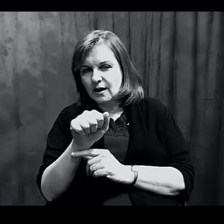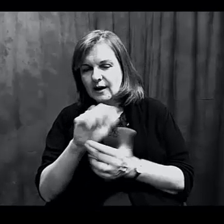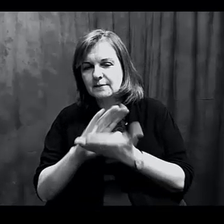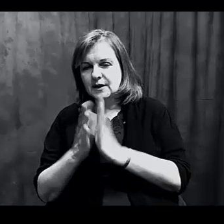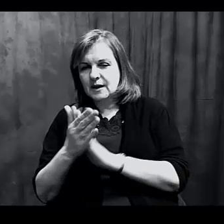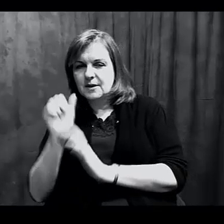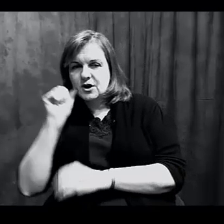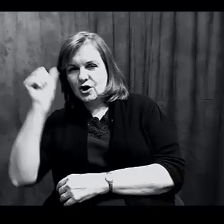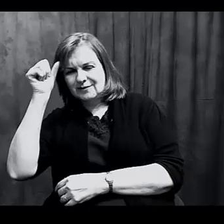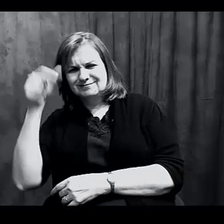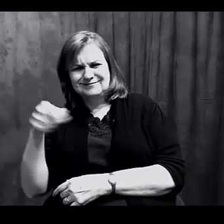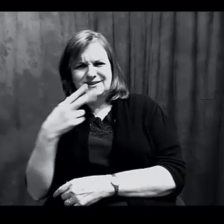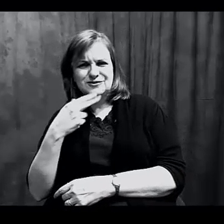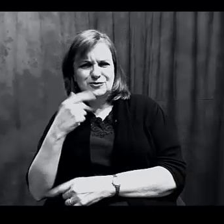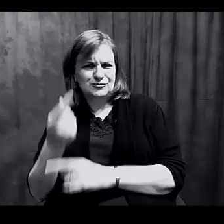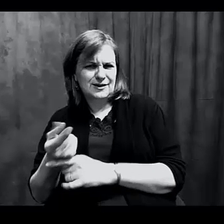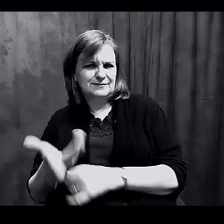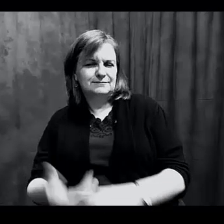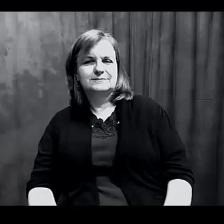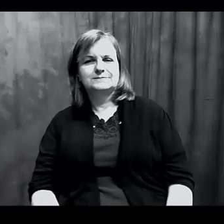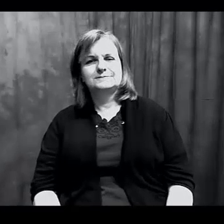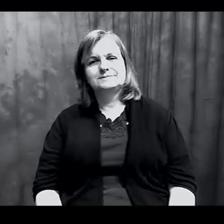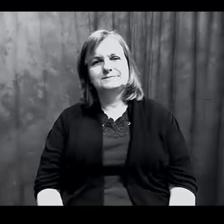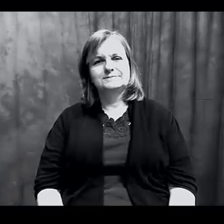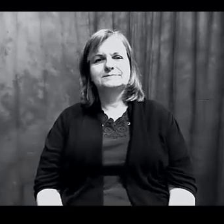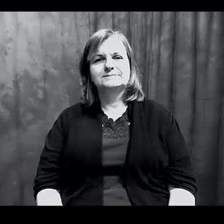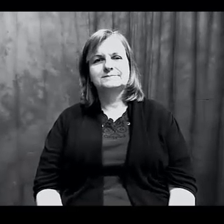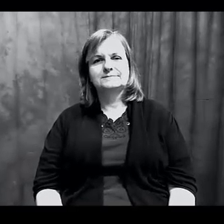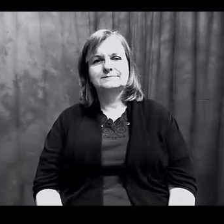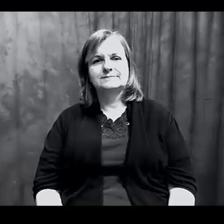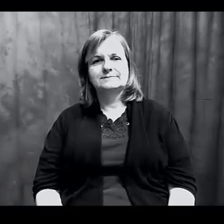He's pretty cute! huh?